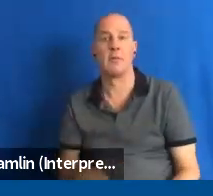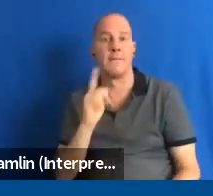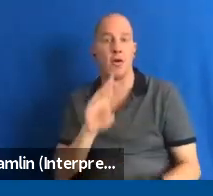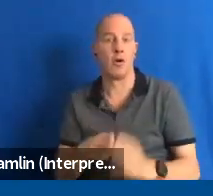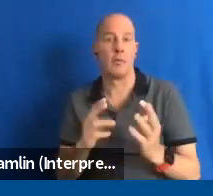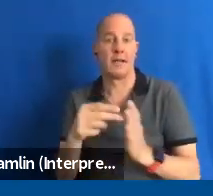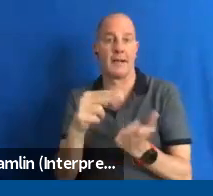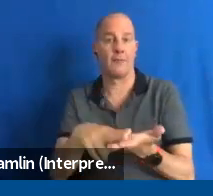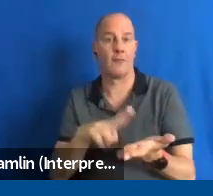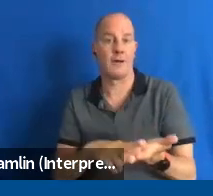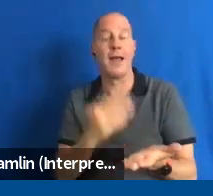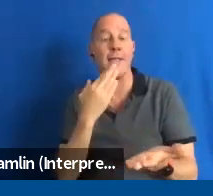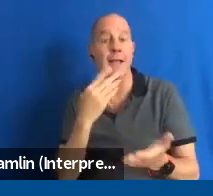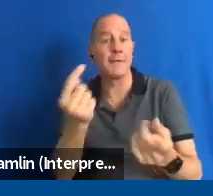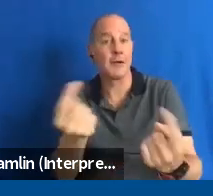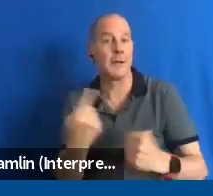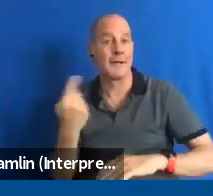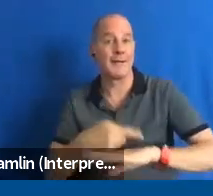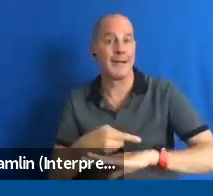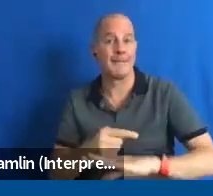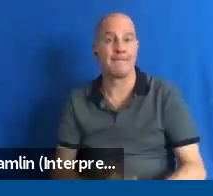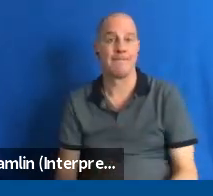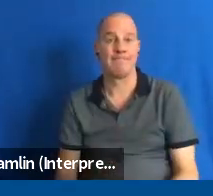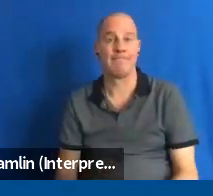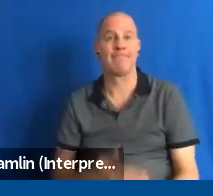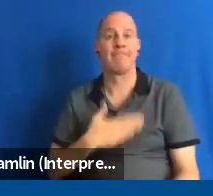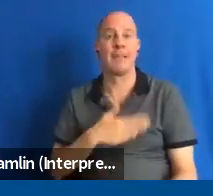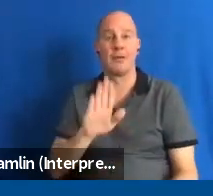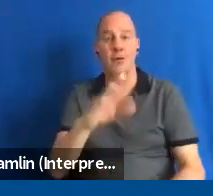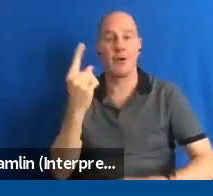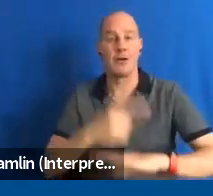Thank you very much for attending today's session. Have a good rest of your day. Thank you all, all